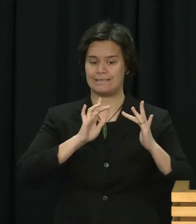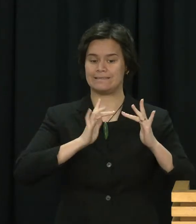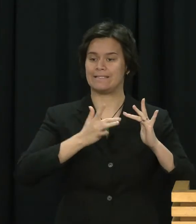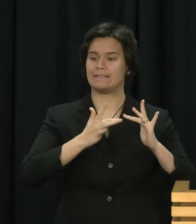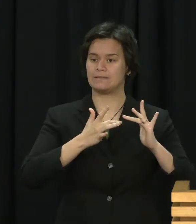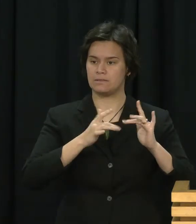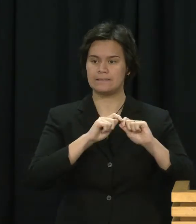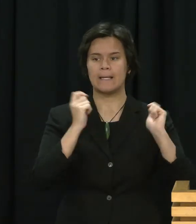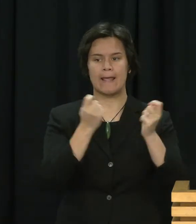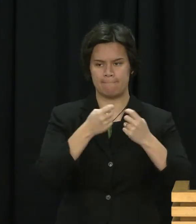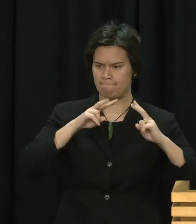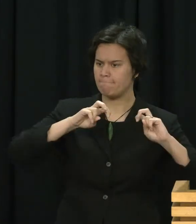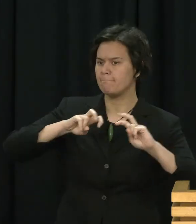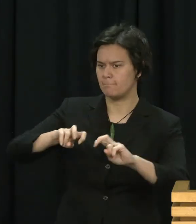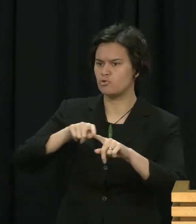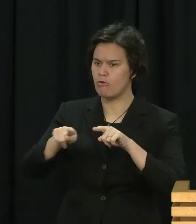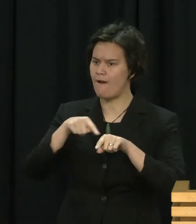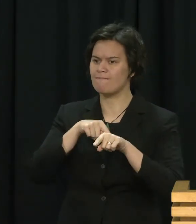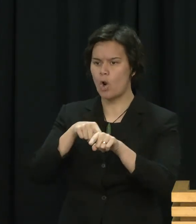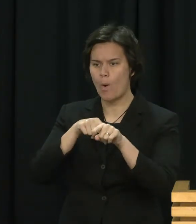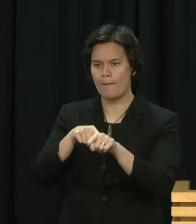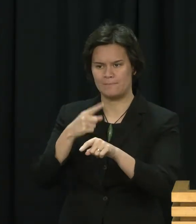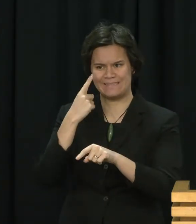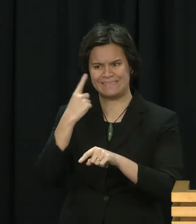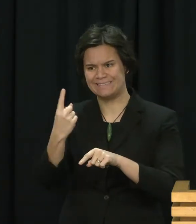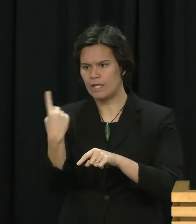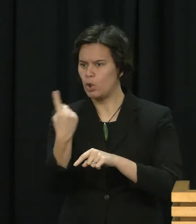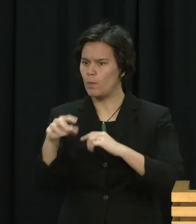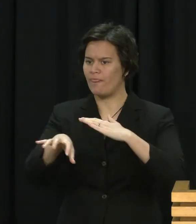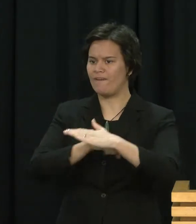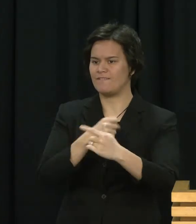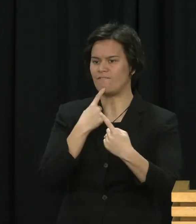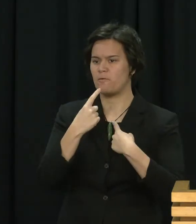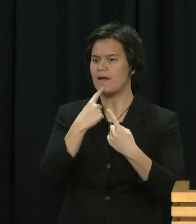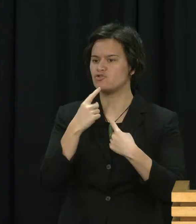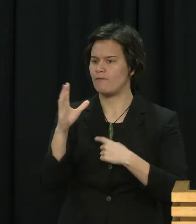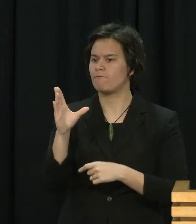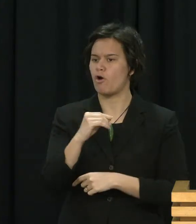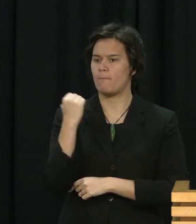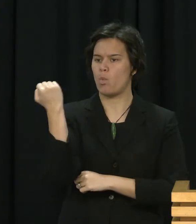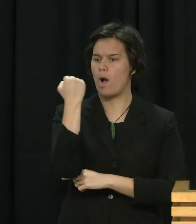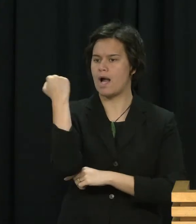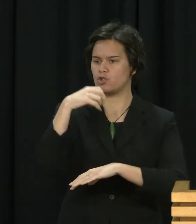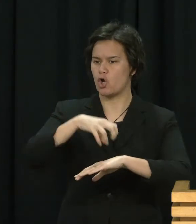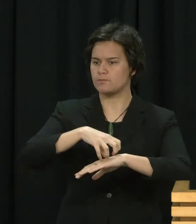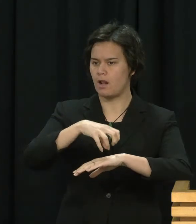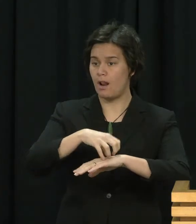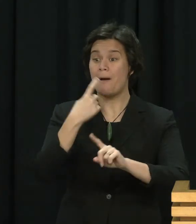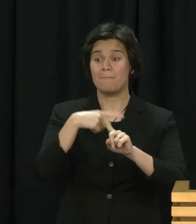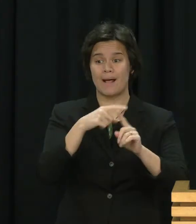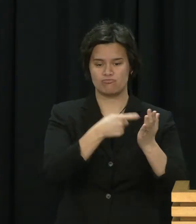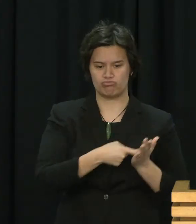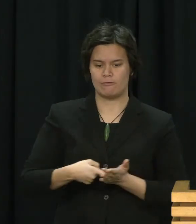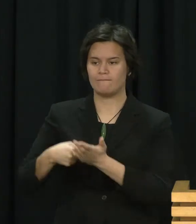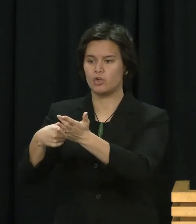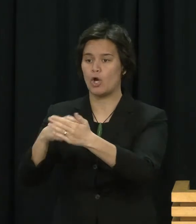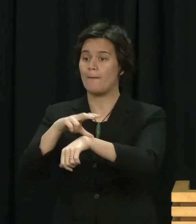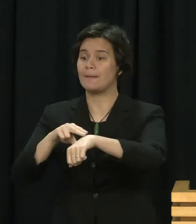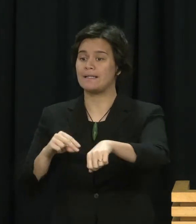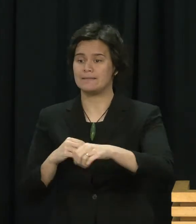repercussions will there be? That's with the National Cyber Security Centre. Colleagues are following up who was